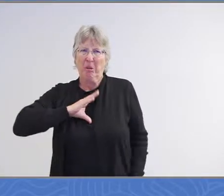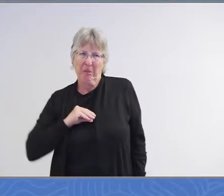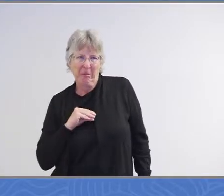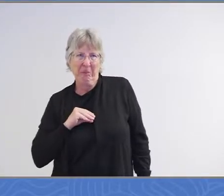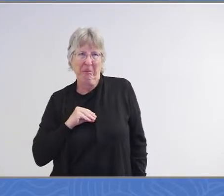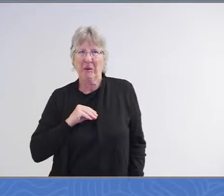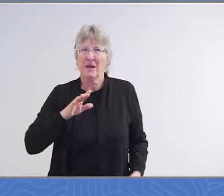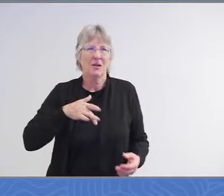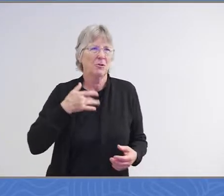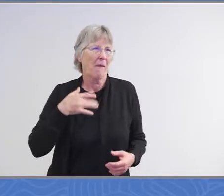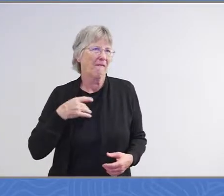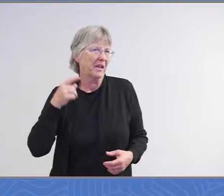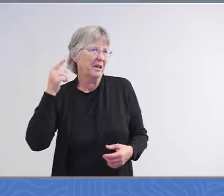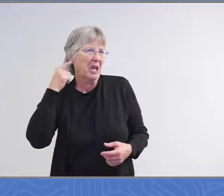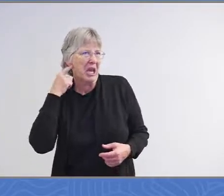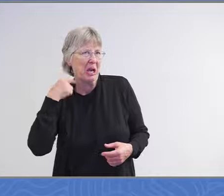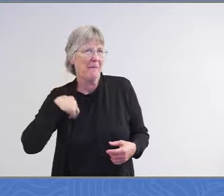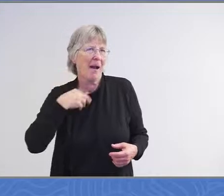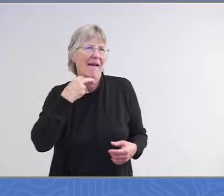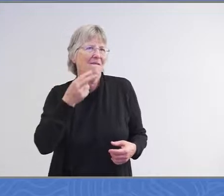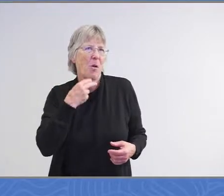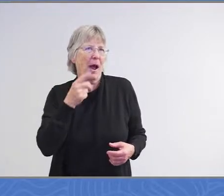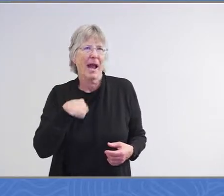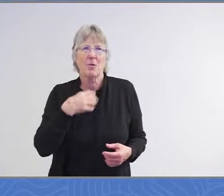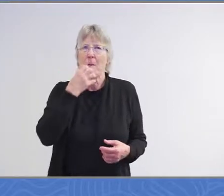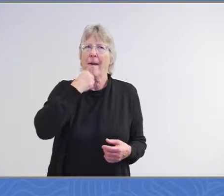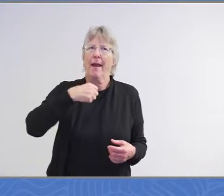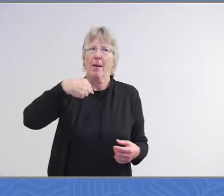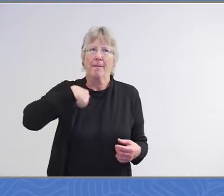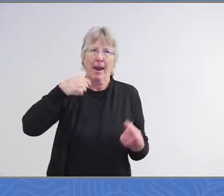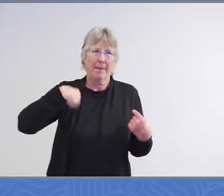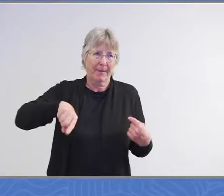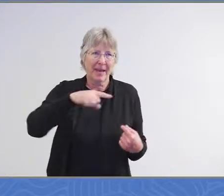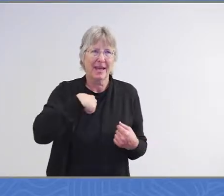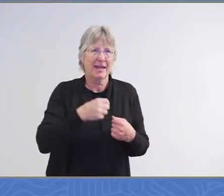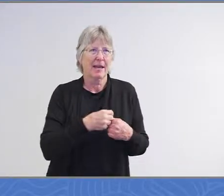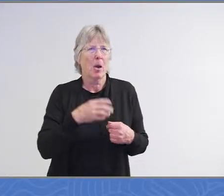or cared for all because you guys choose to do so.